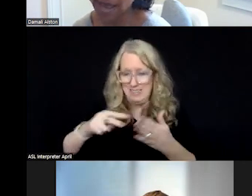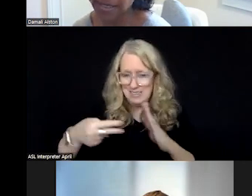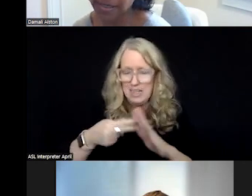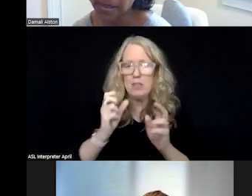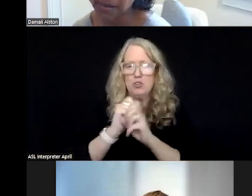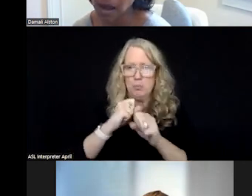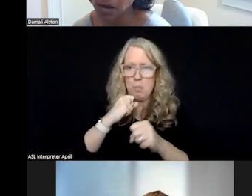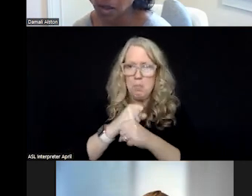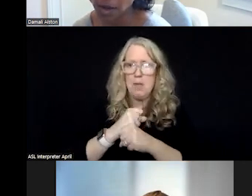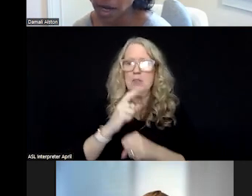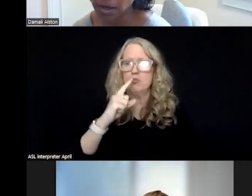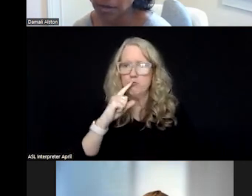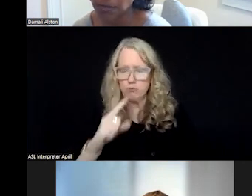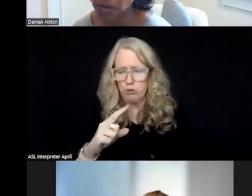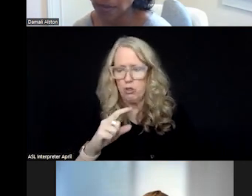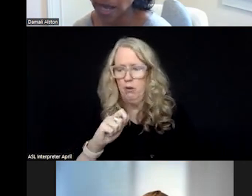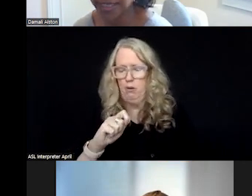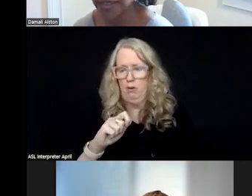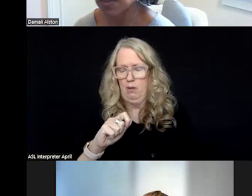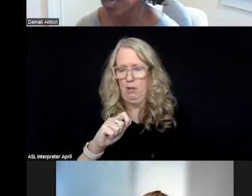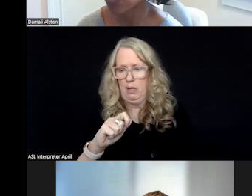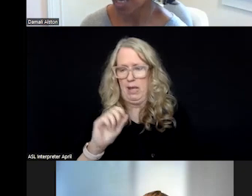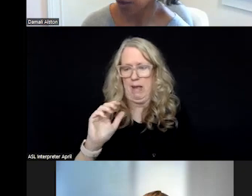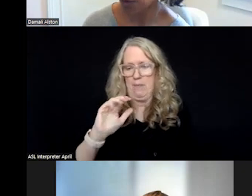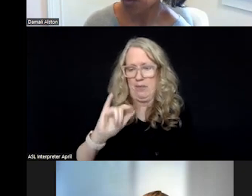THAT ALL OF OUR IED BEHAVIORAL HEALTH